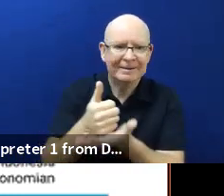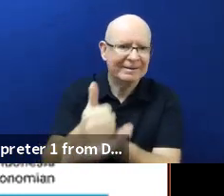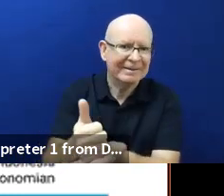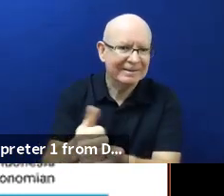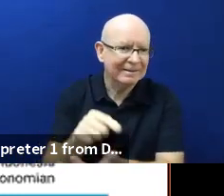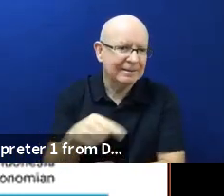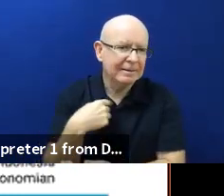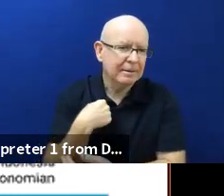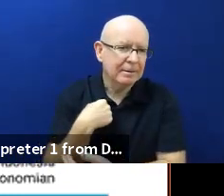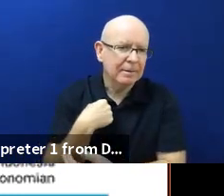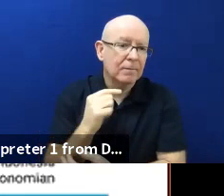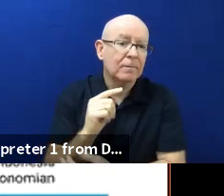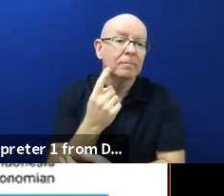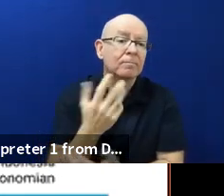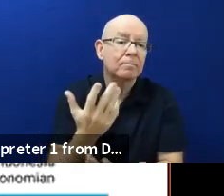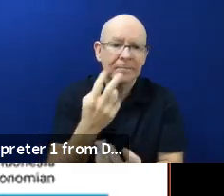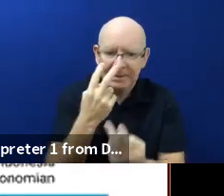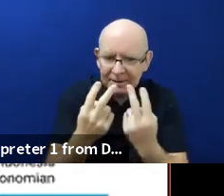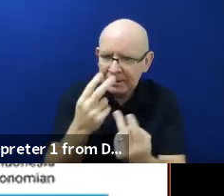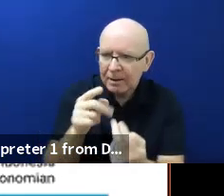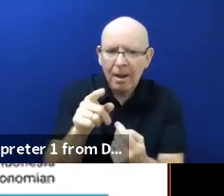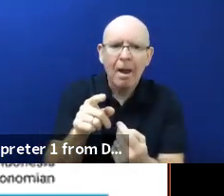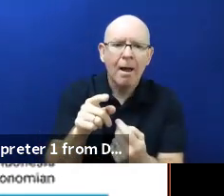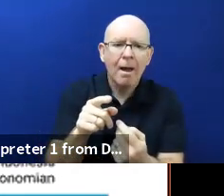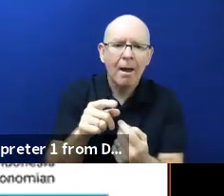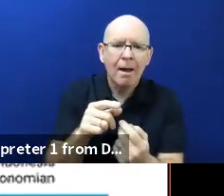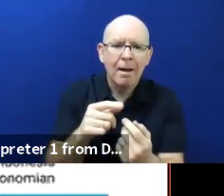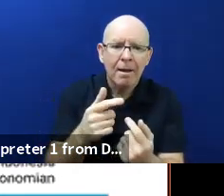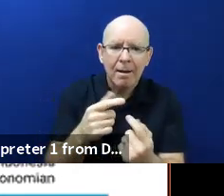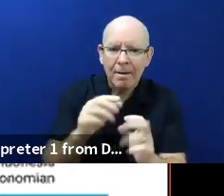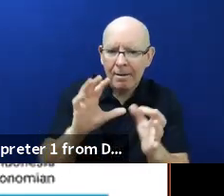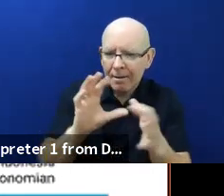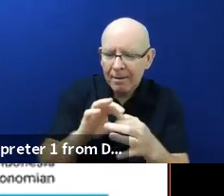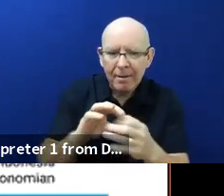are examples of countries that provide both cash and concessions to persons with disabilities.